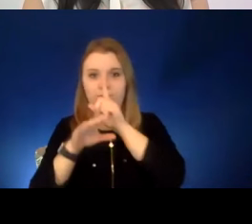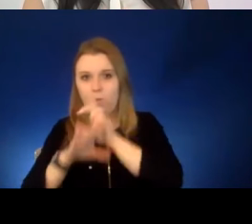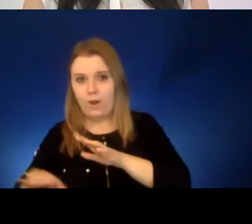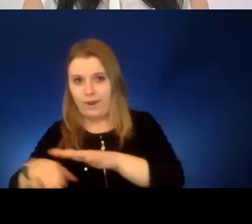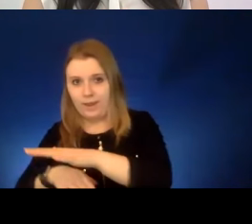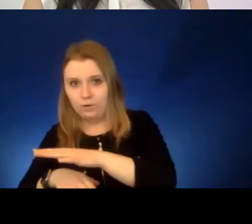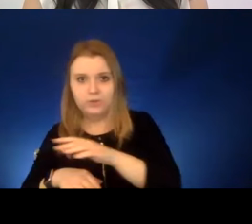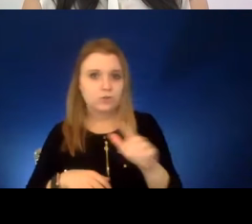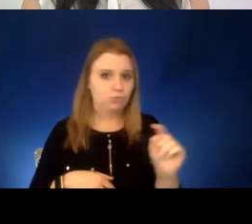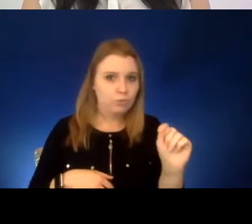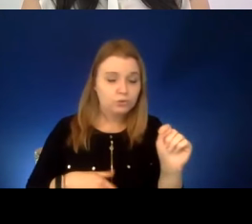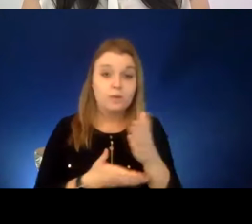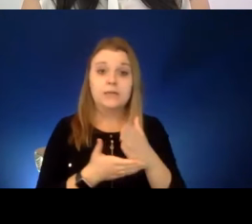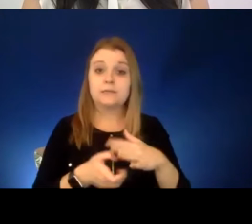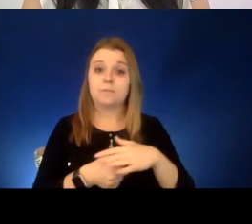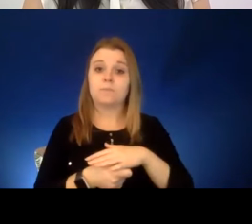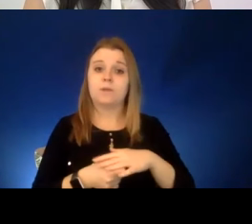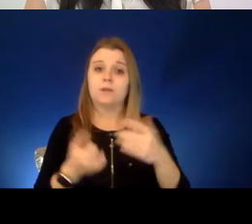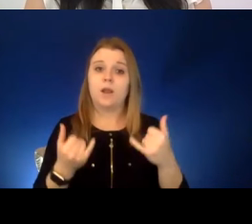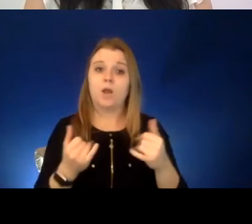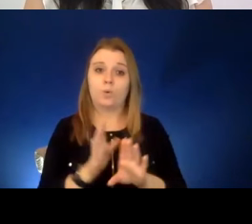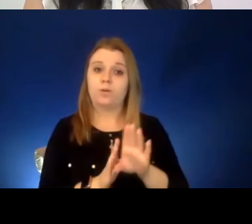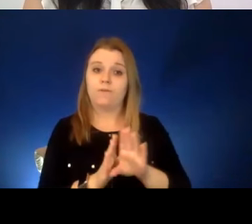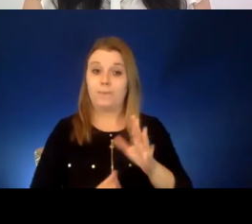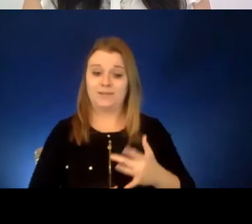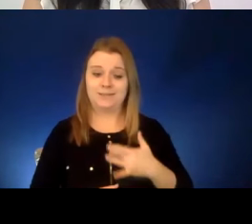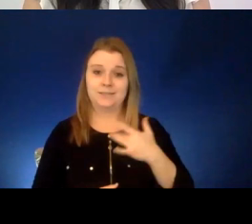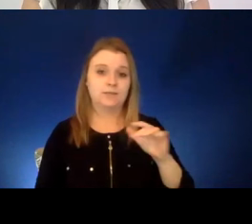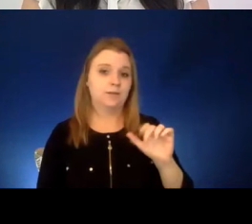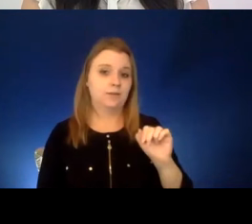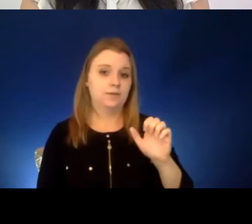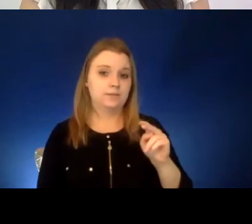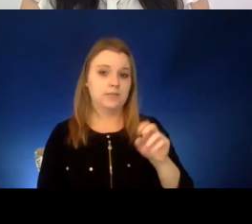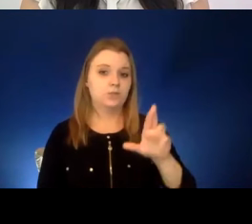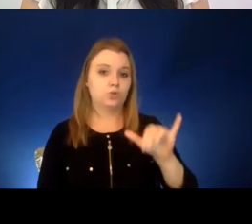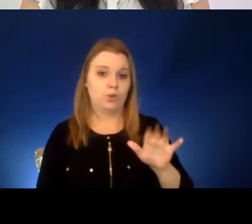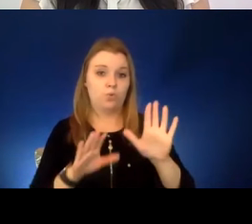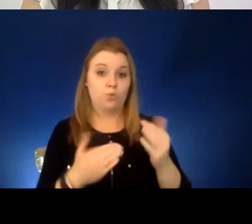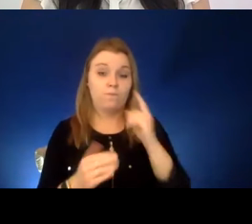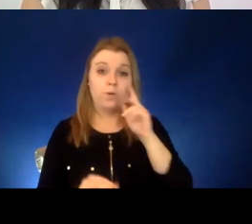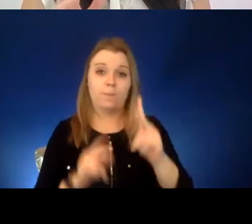Some spaces are now developing sensory rooms for people suffering from sensory deficits.